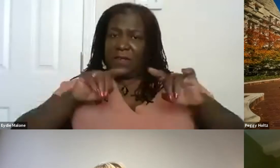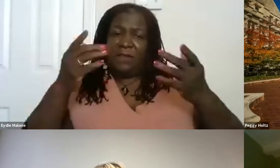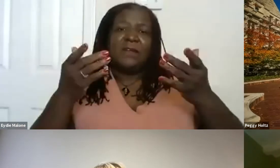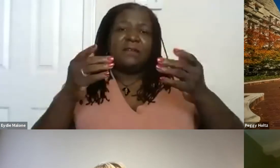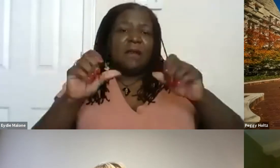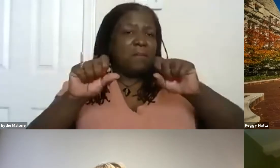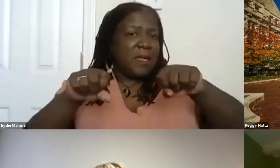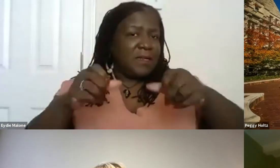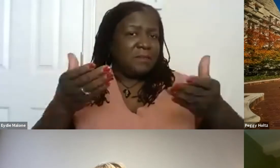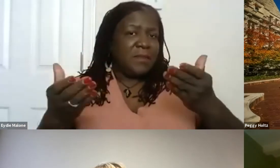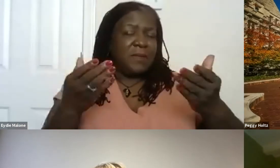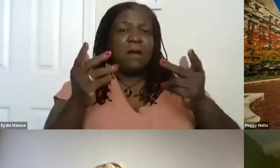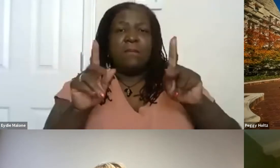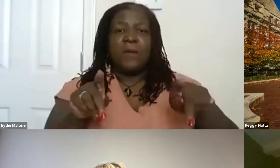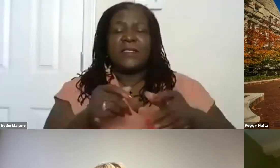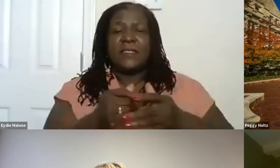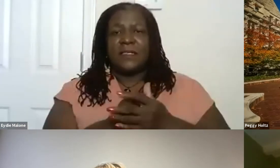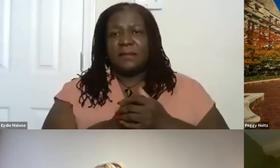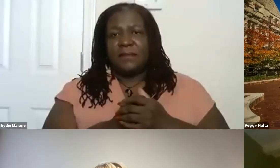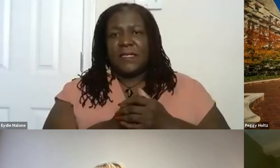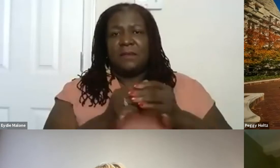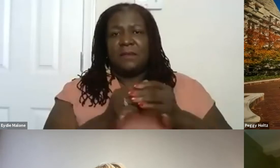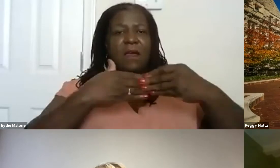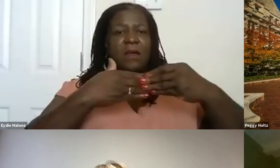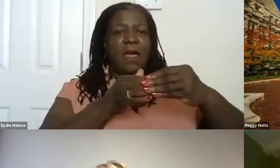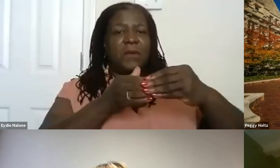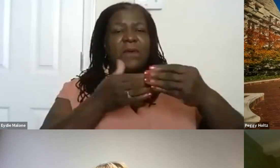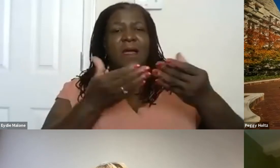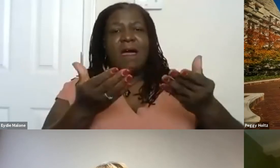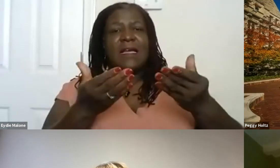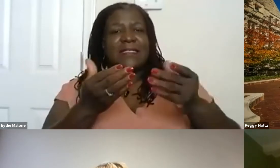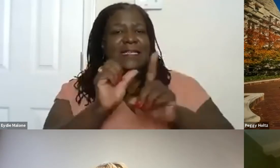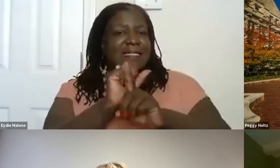that has an immune compromised situation that might look at it differently than what we